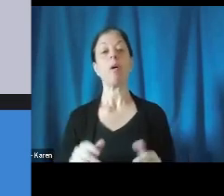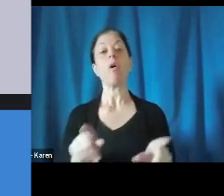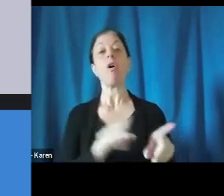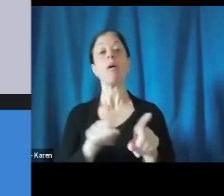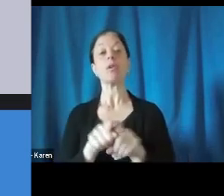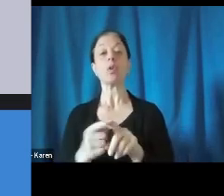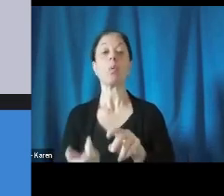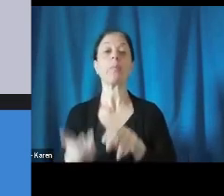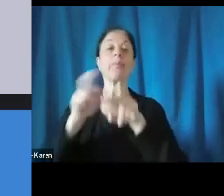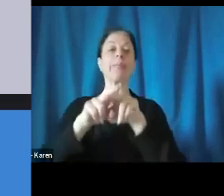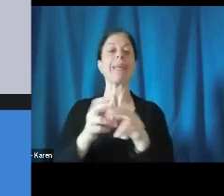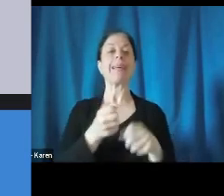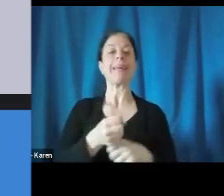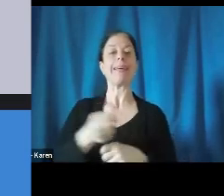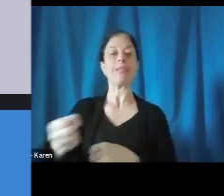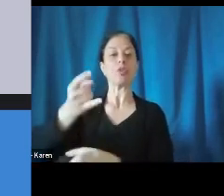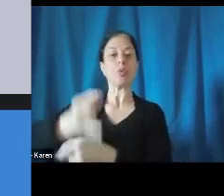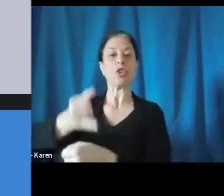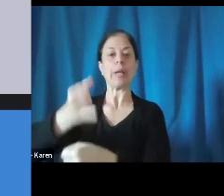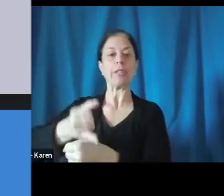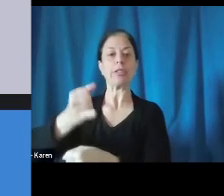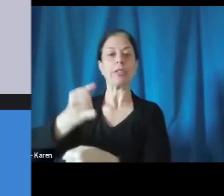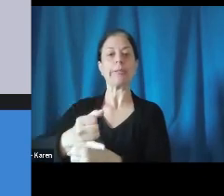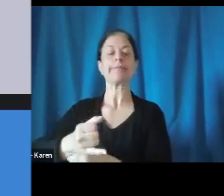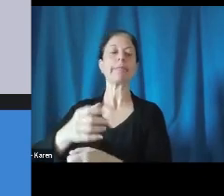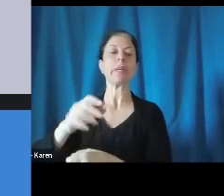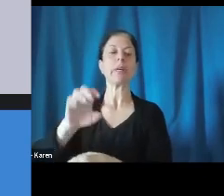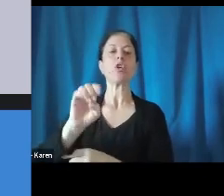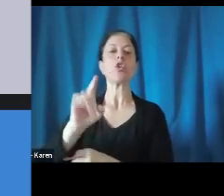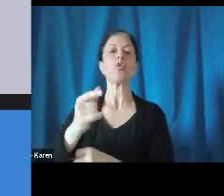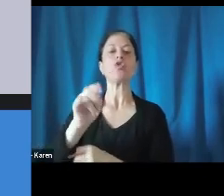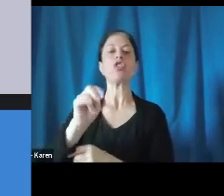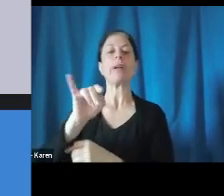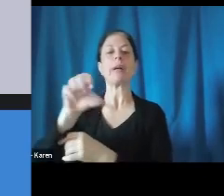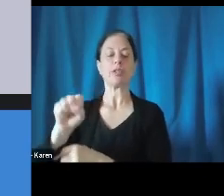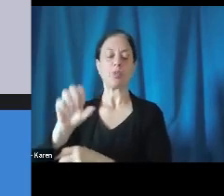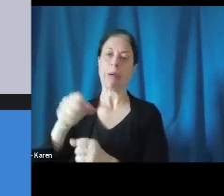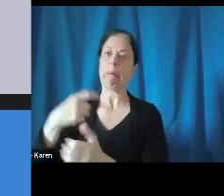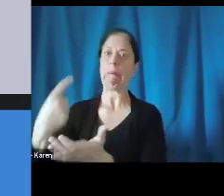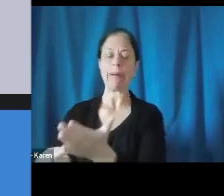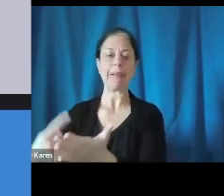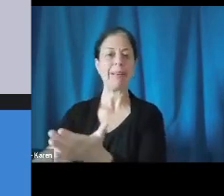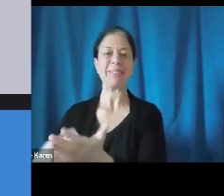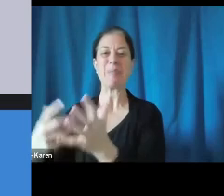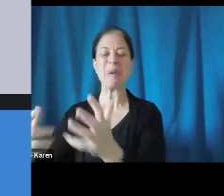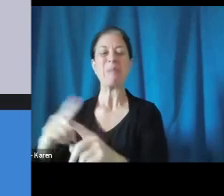you can work. And there's also the rise of institutionalization and eugenics.